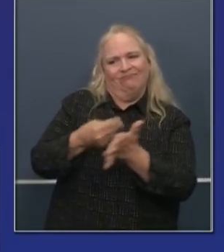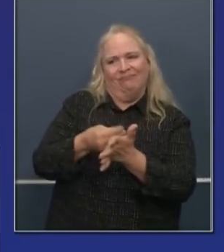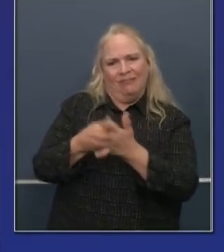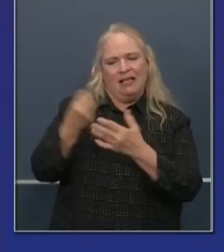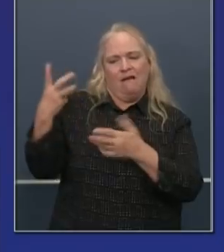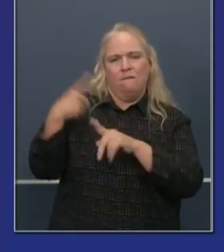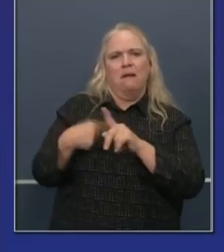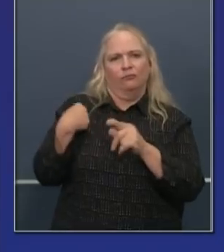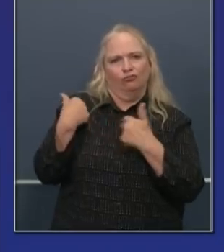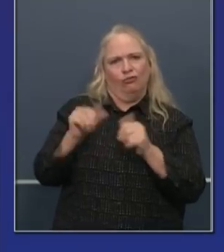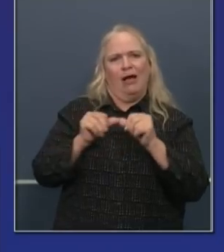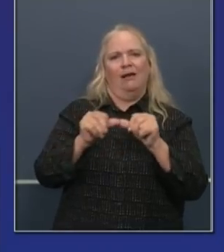DIVERSE COMMUNITIES, VULNERABLE